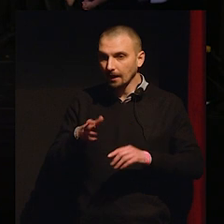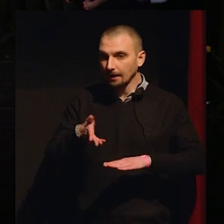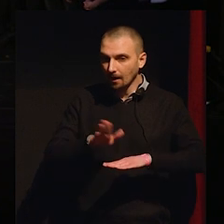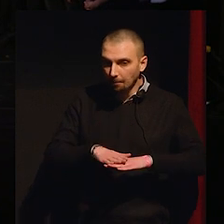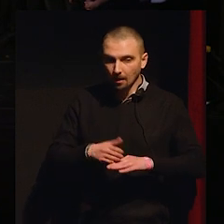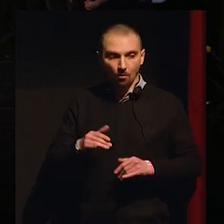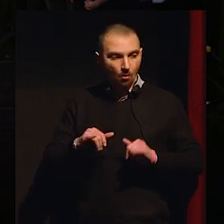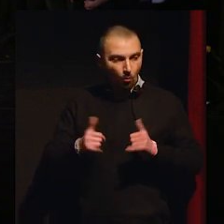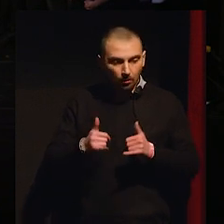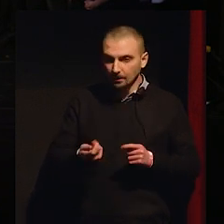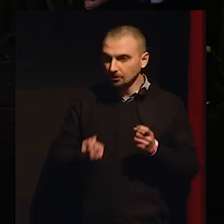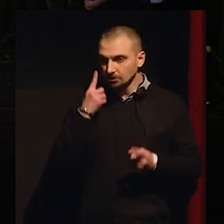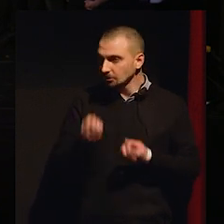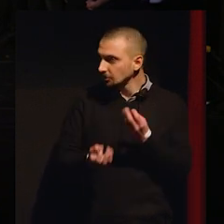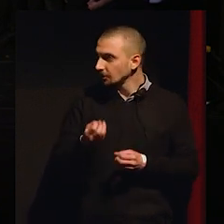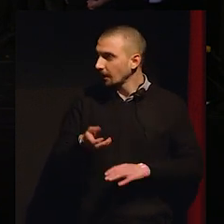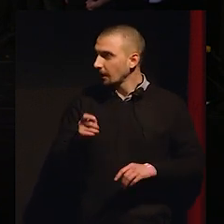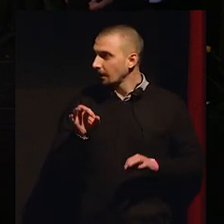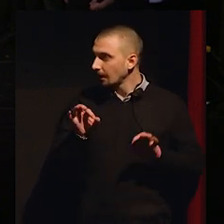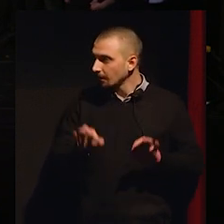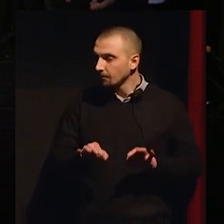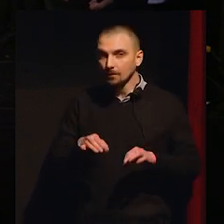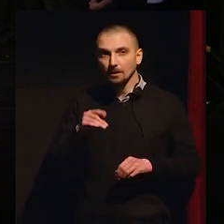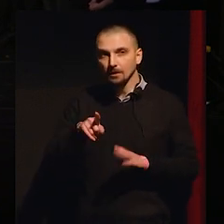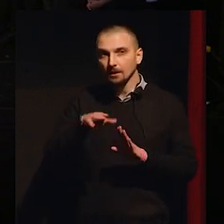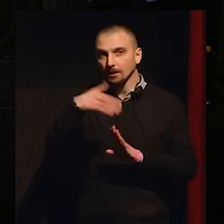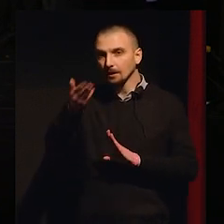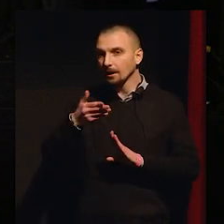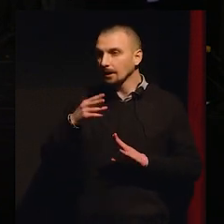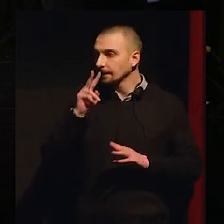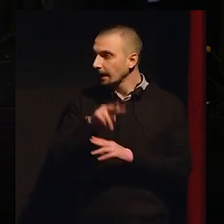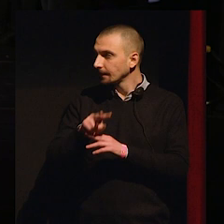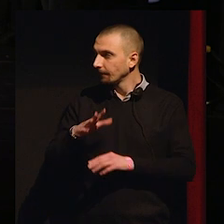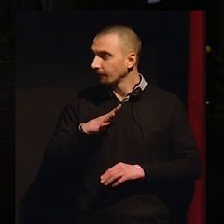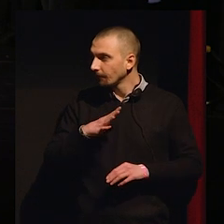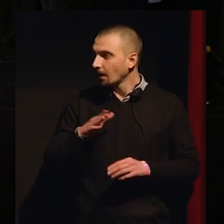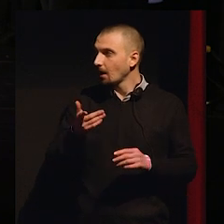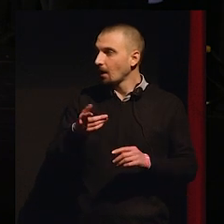in gender equality. And now, they are displayed here as a digital art exhibition called